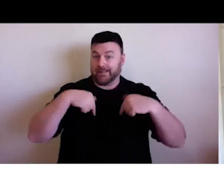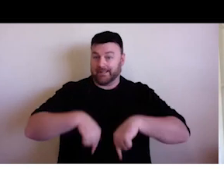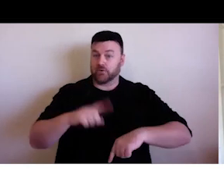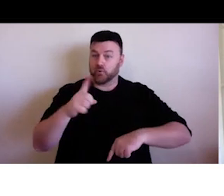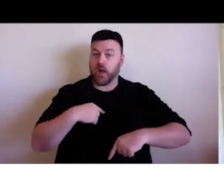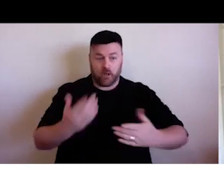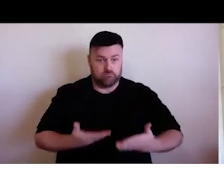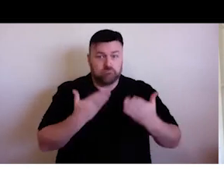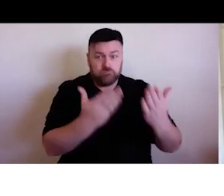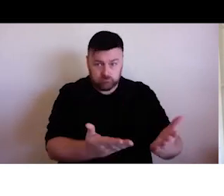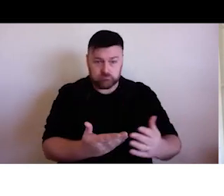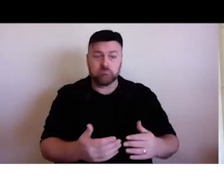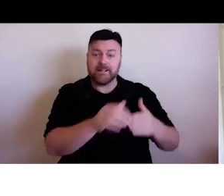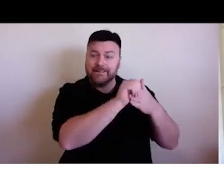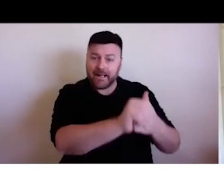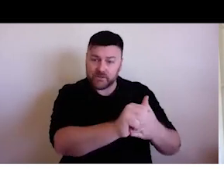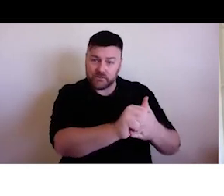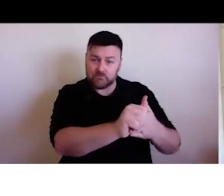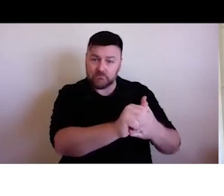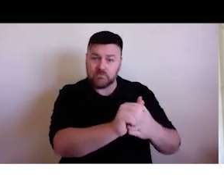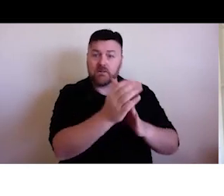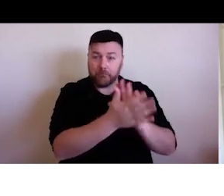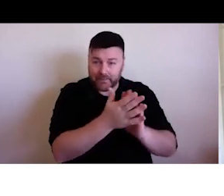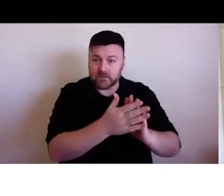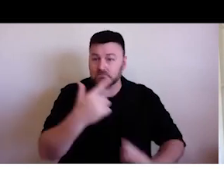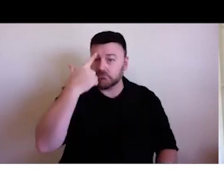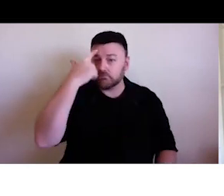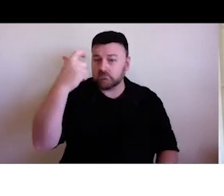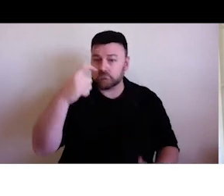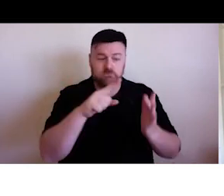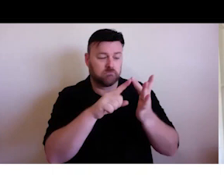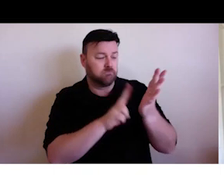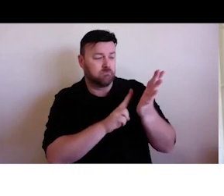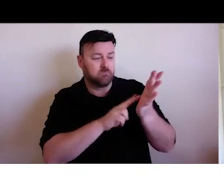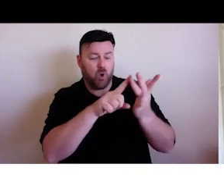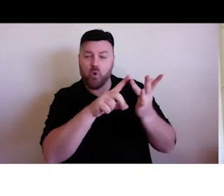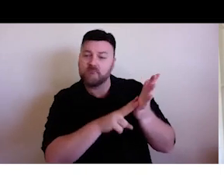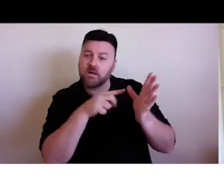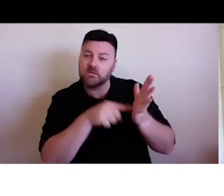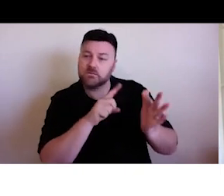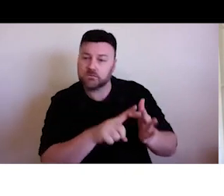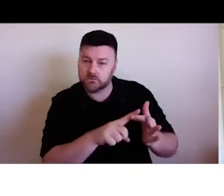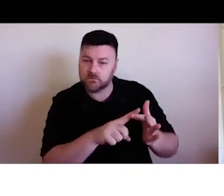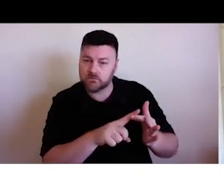leadership is to innovate, to create something from the status quo that